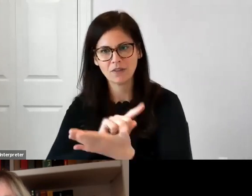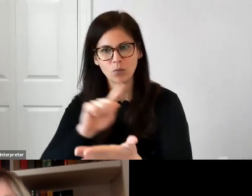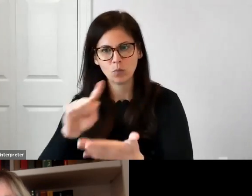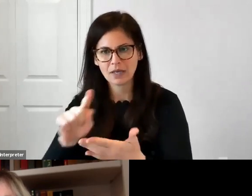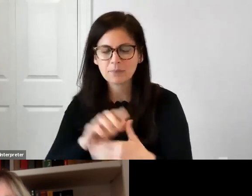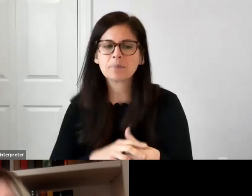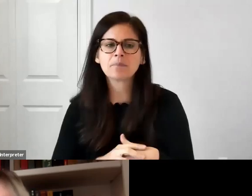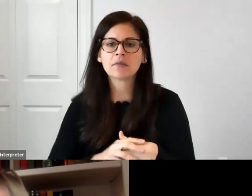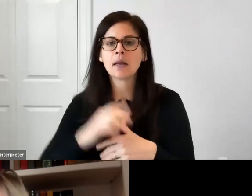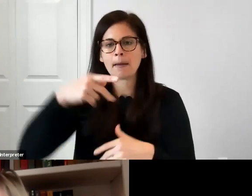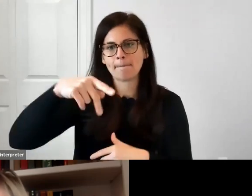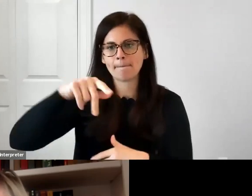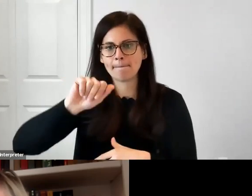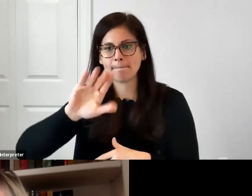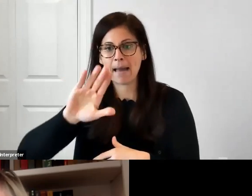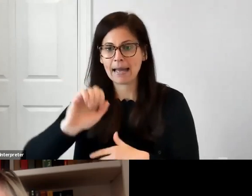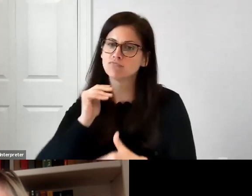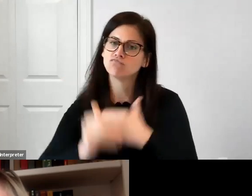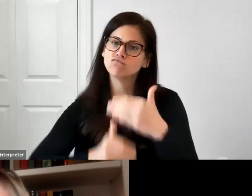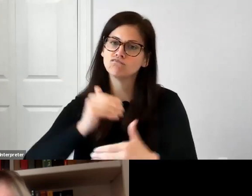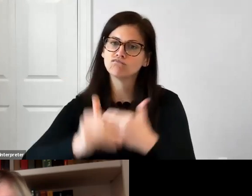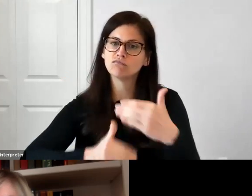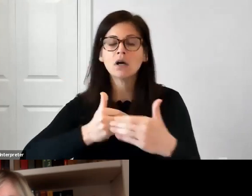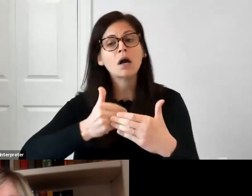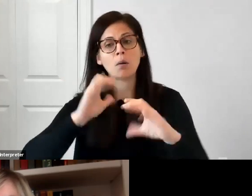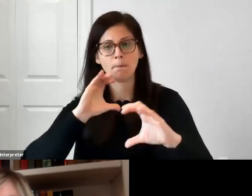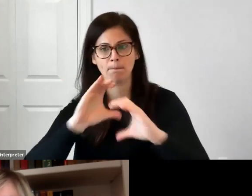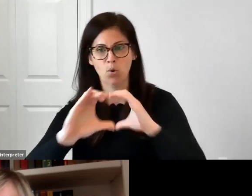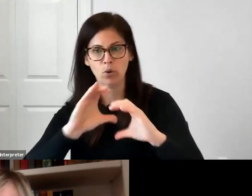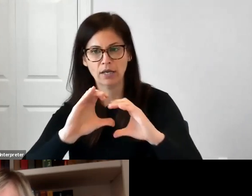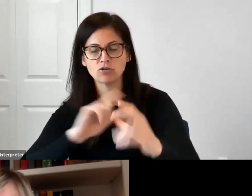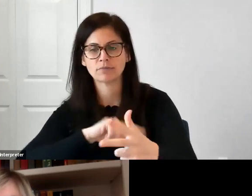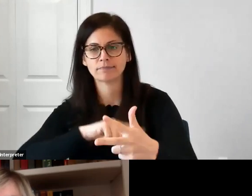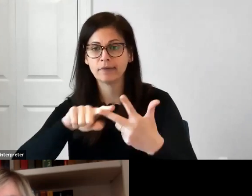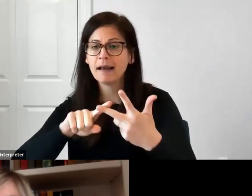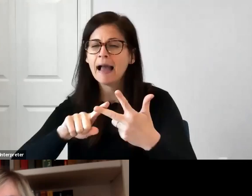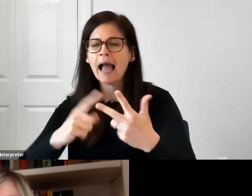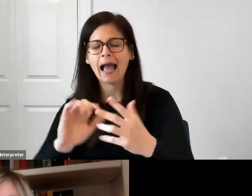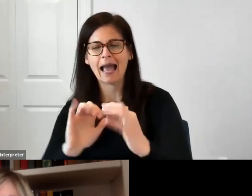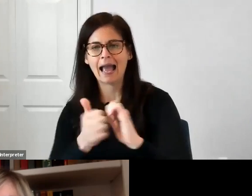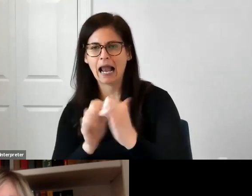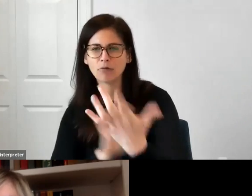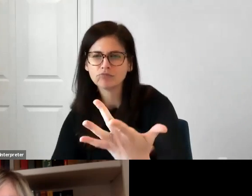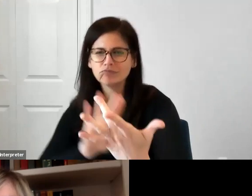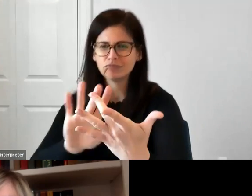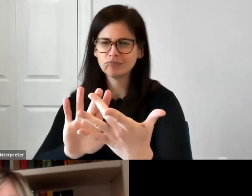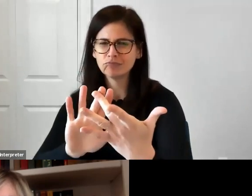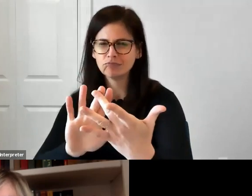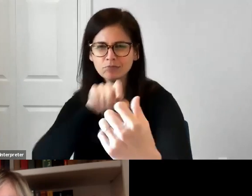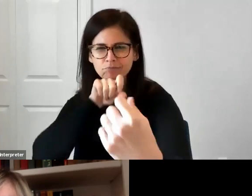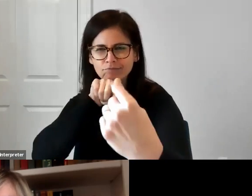Pace, communication, and somehow to reach through this screen to really connect